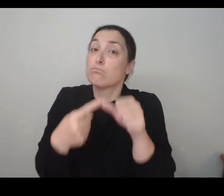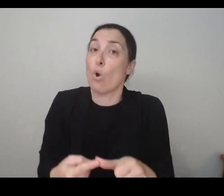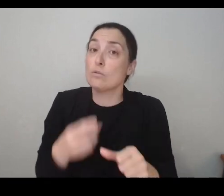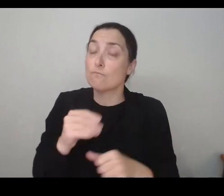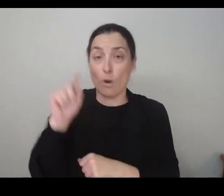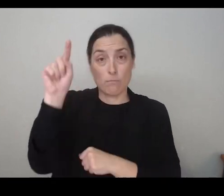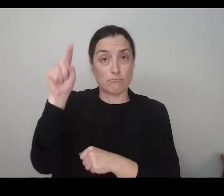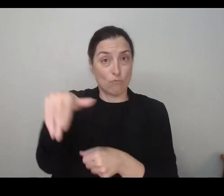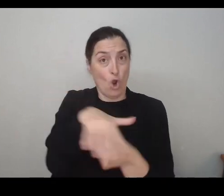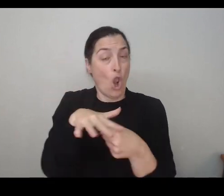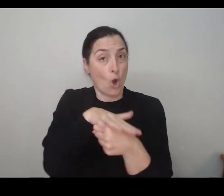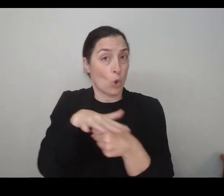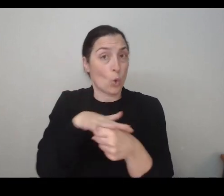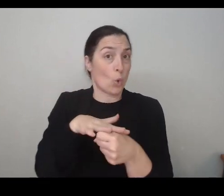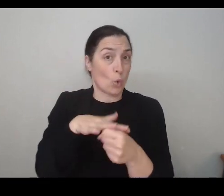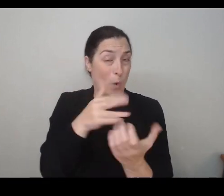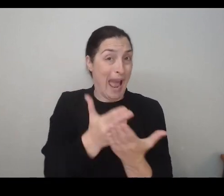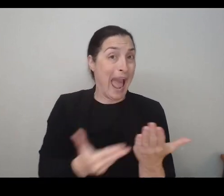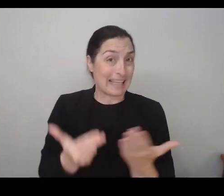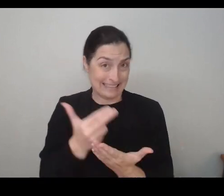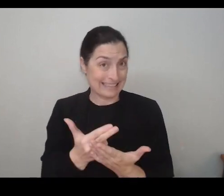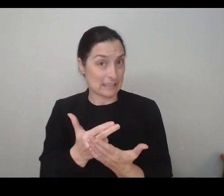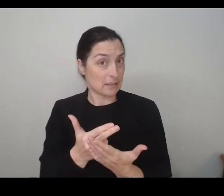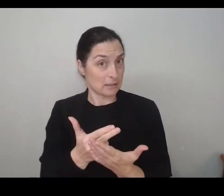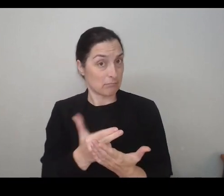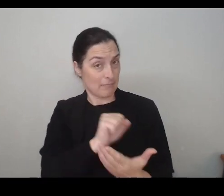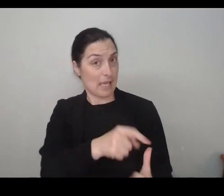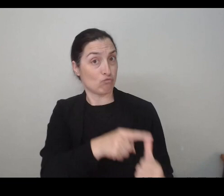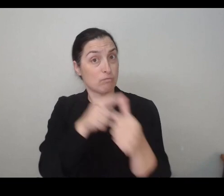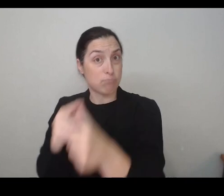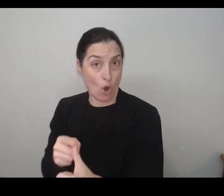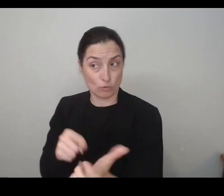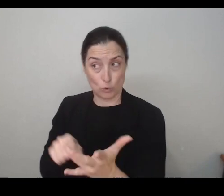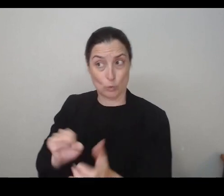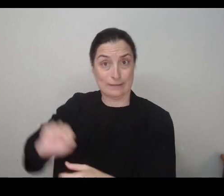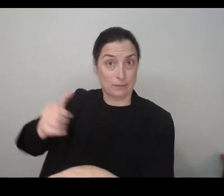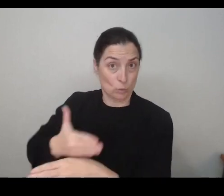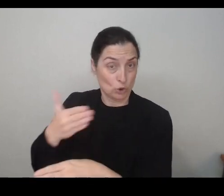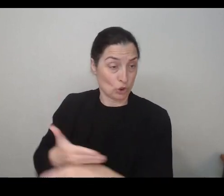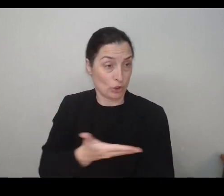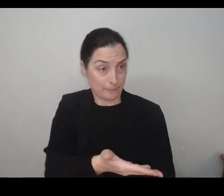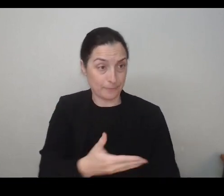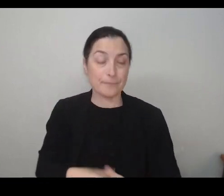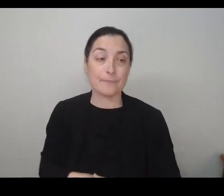or artists from the region to the work of Gauguin. If you didn't have the time to do it, I also invite you